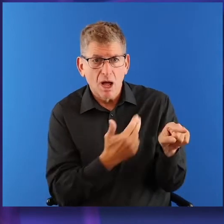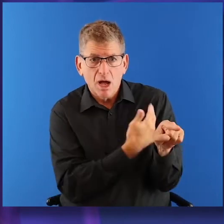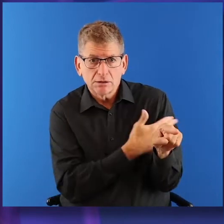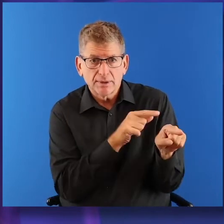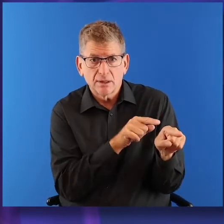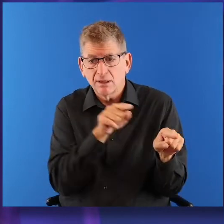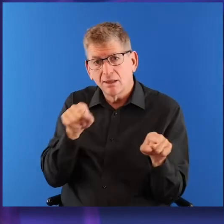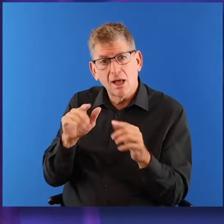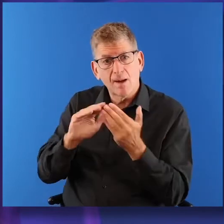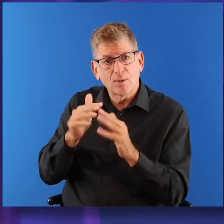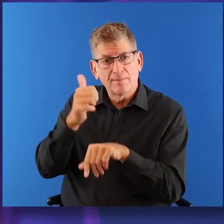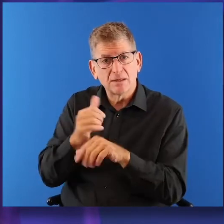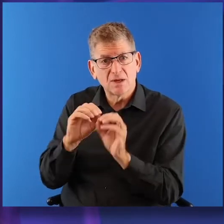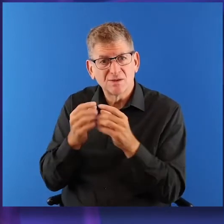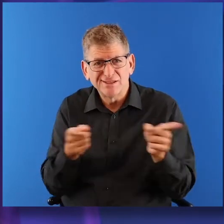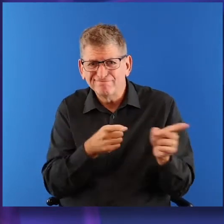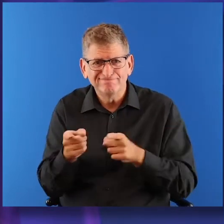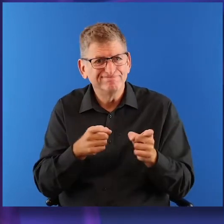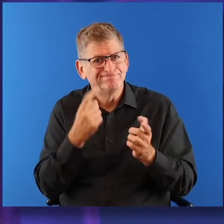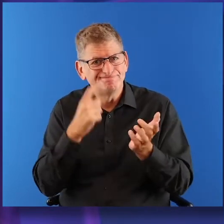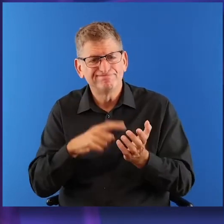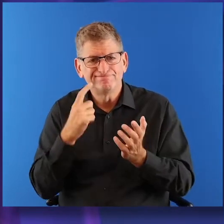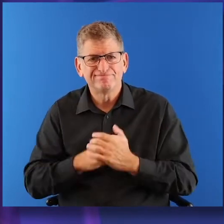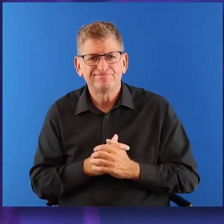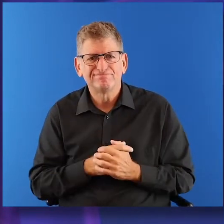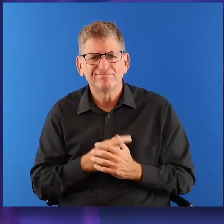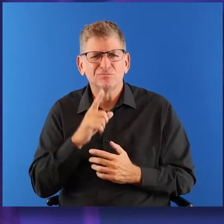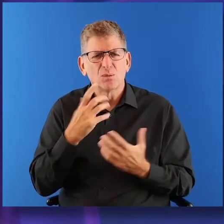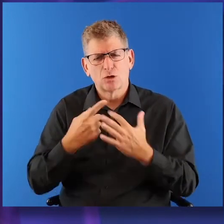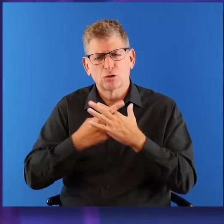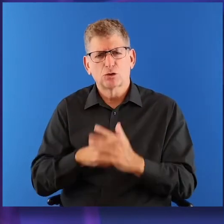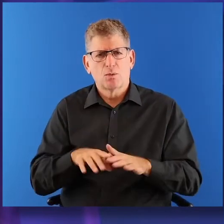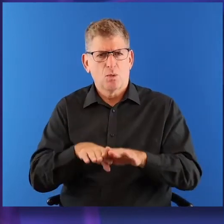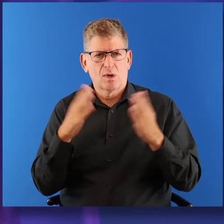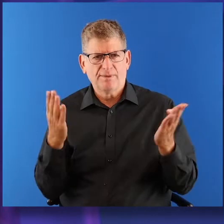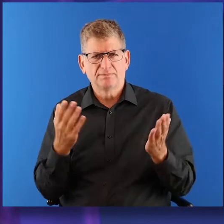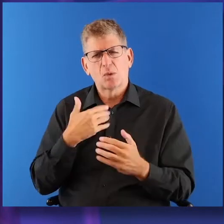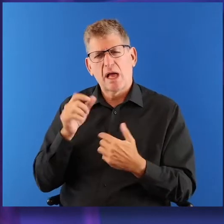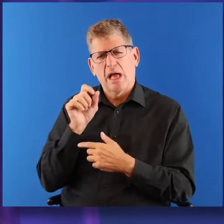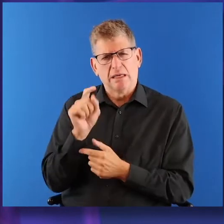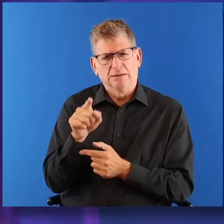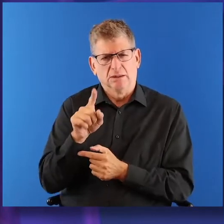I would really like to start out asking you to give us your perspective based on